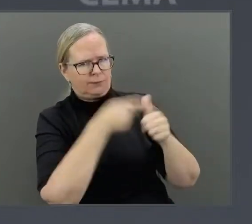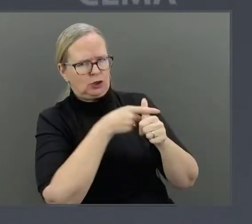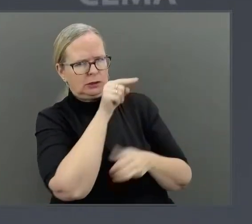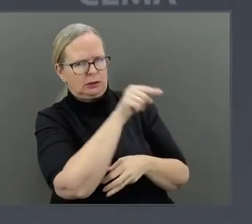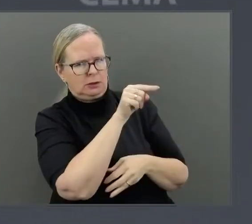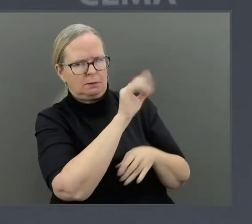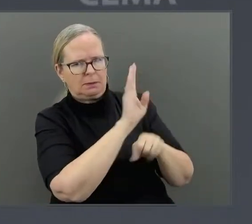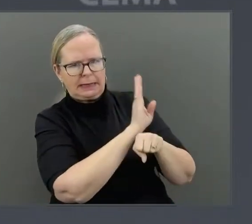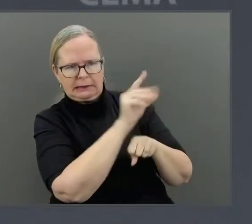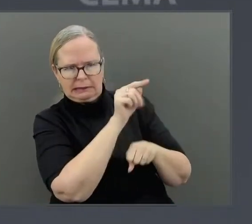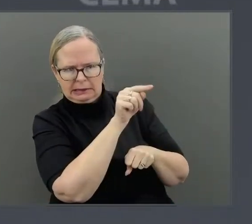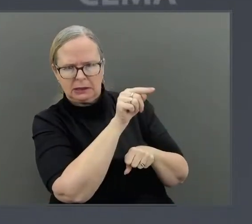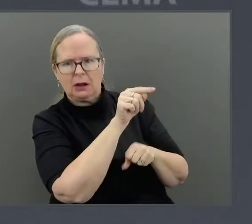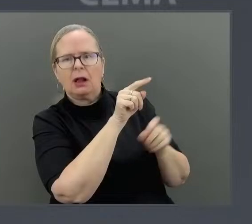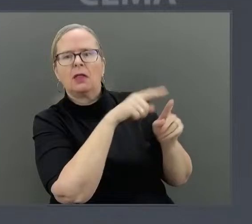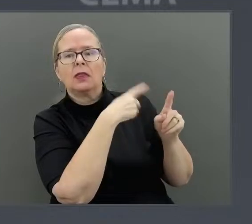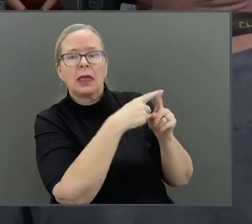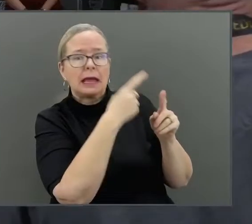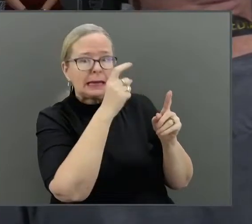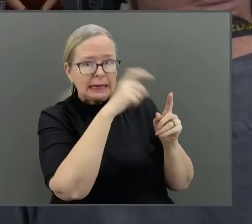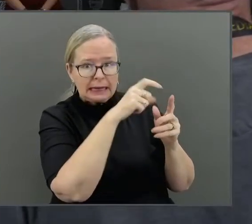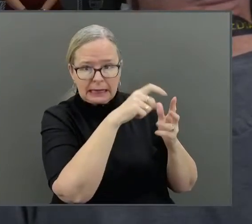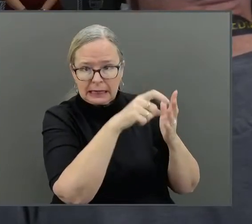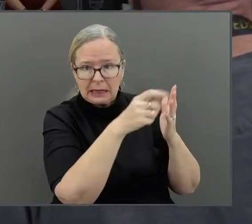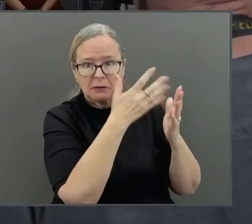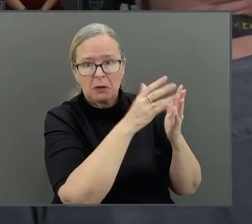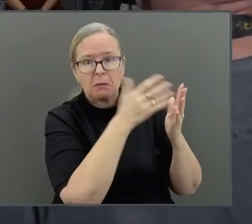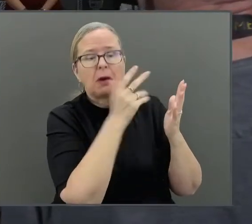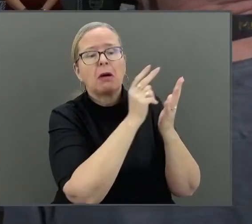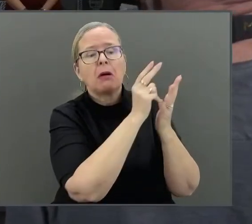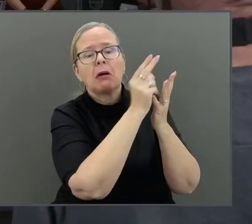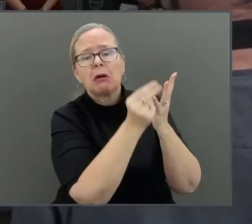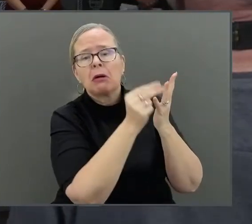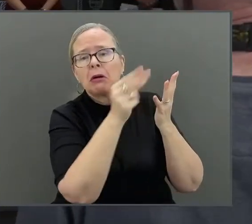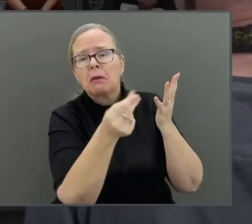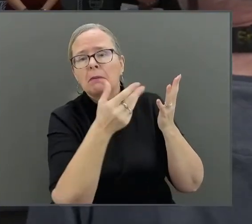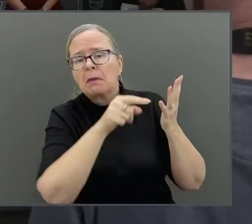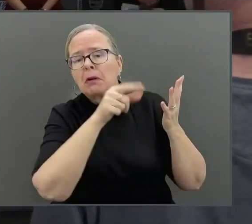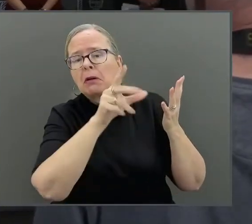figure out what that looks like from there and just to control people's imaginations there's